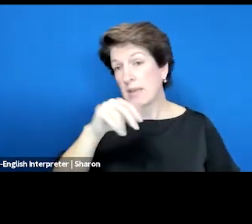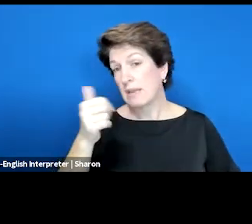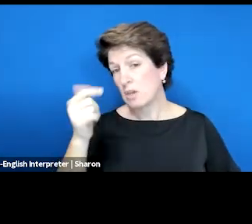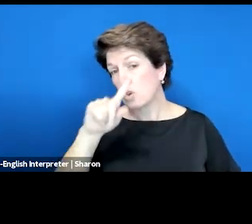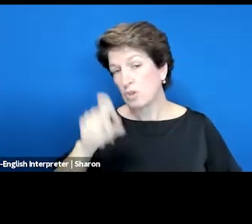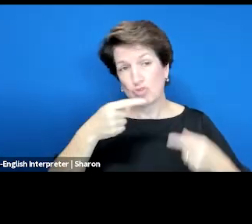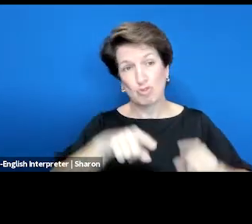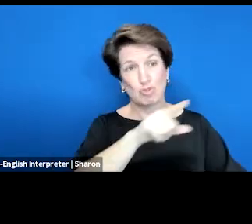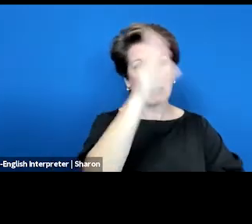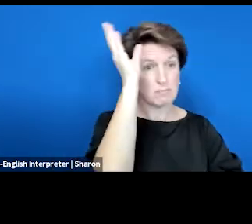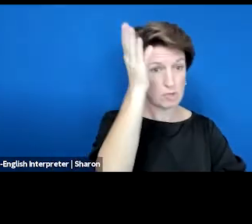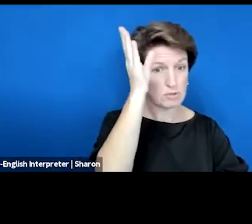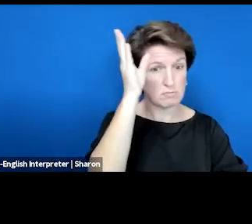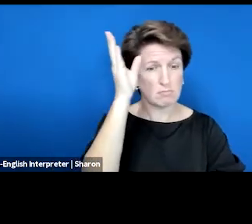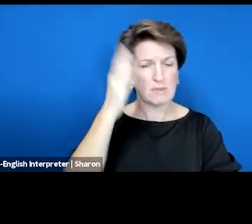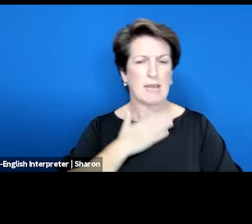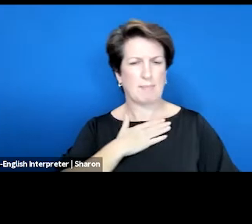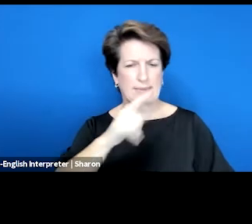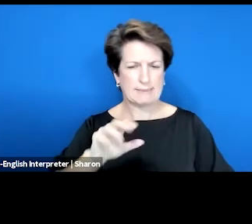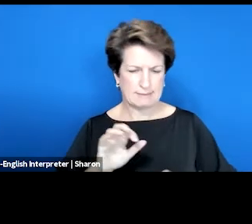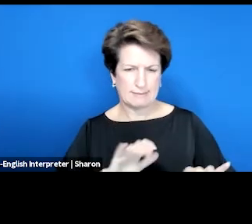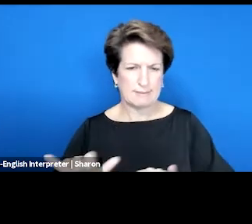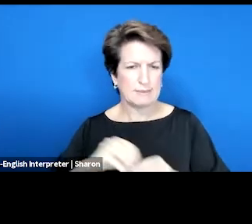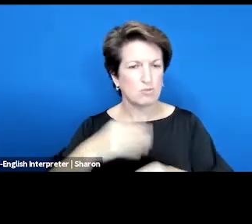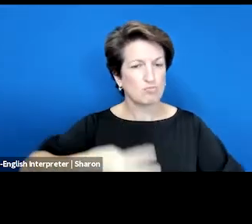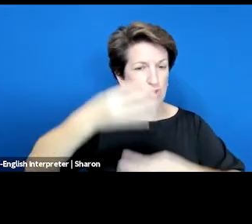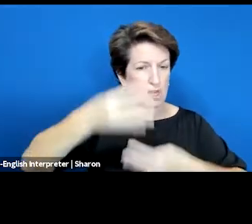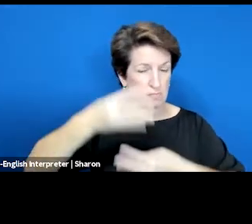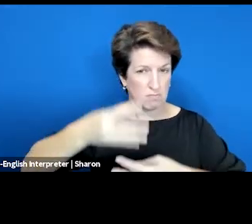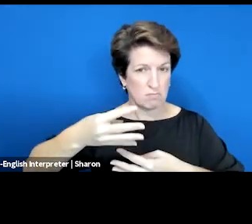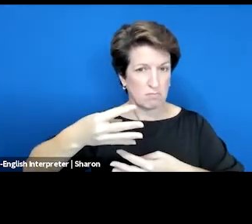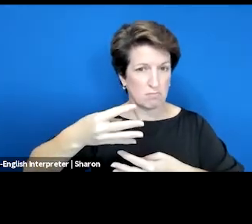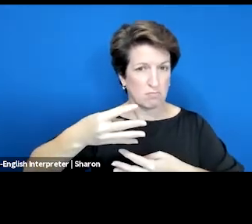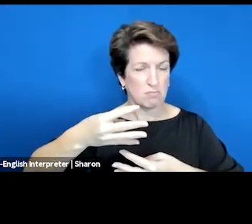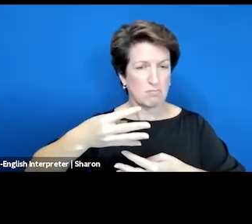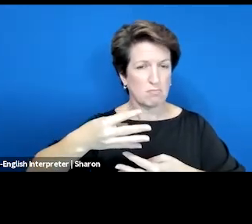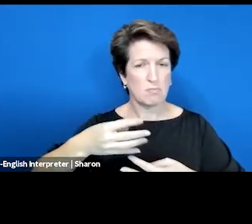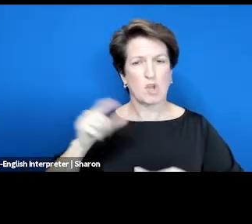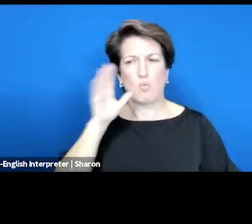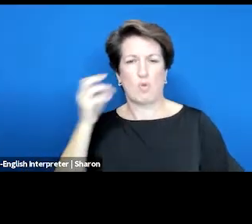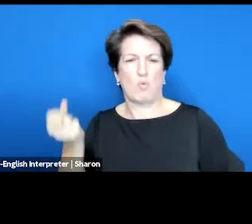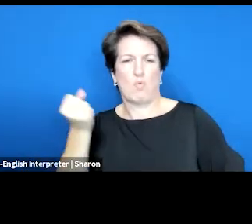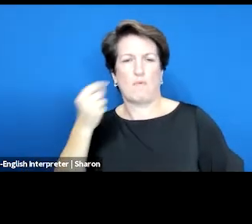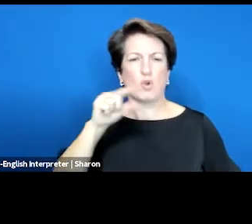ASL and